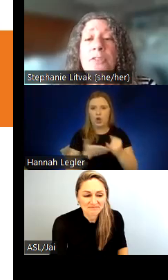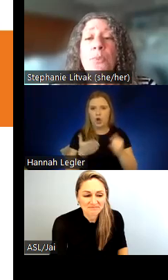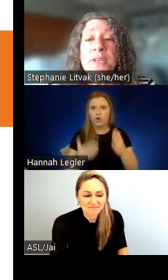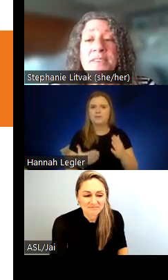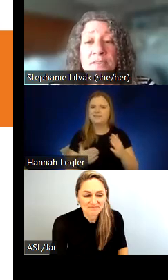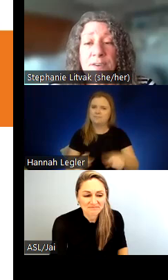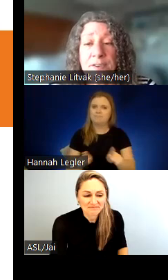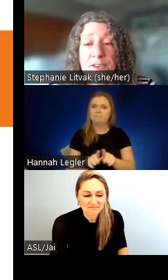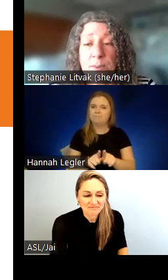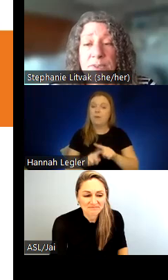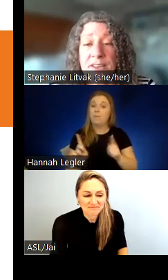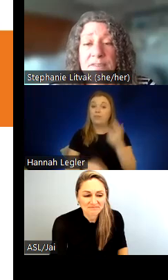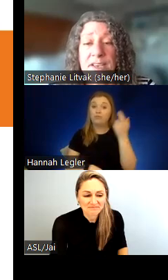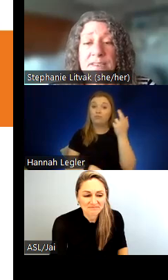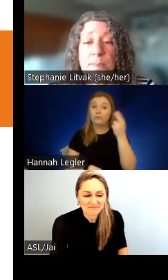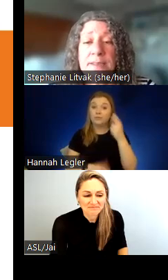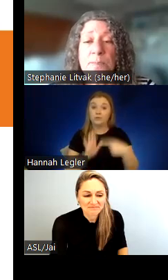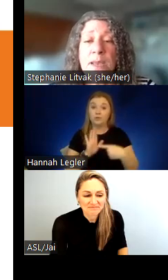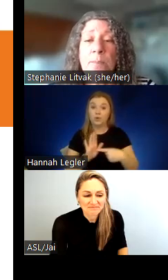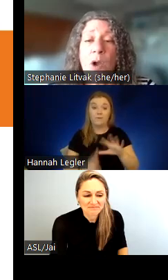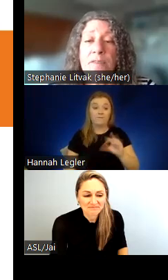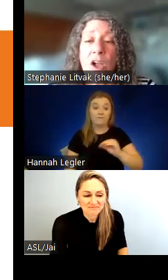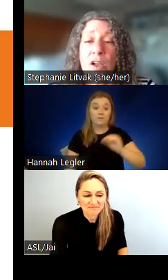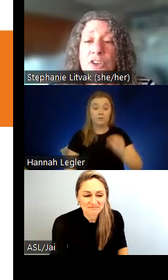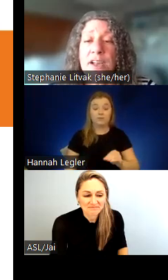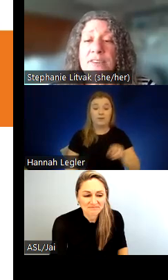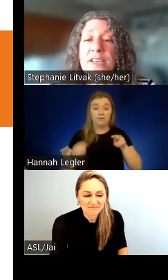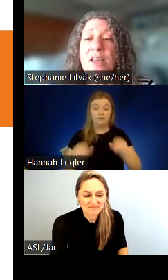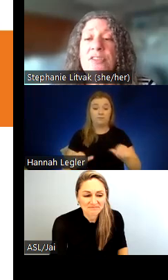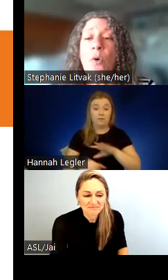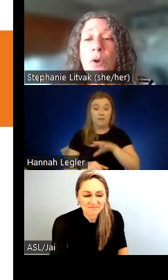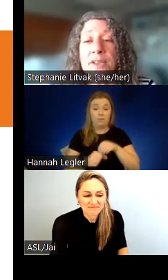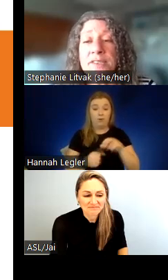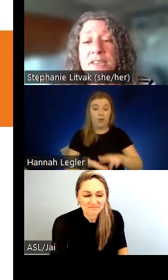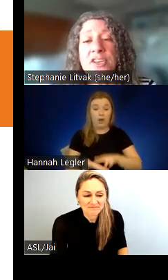But the reason for 50% of the expense being part of the contract is that the organization